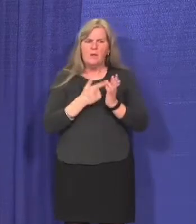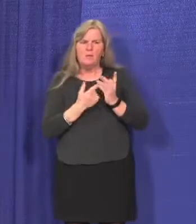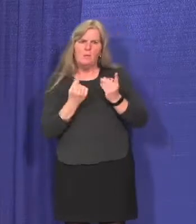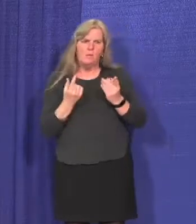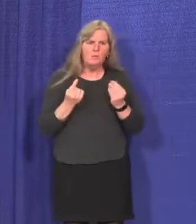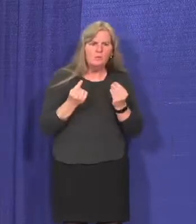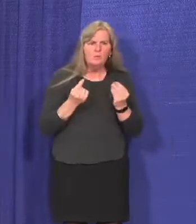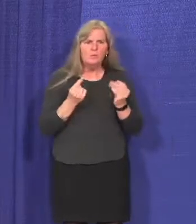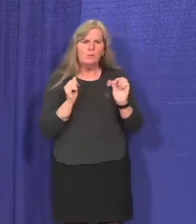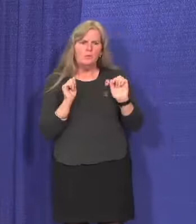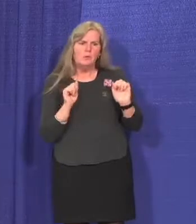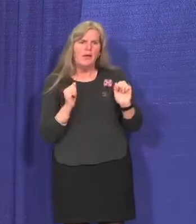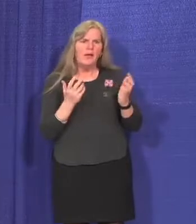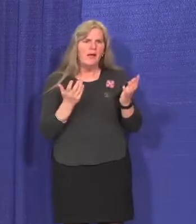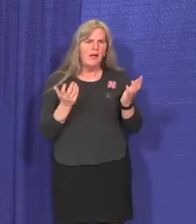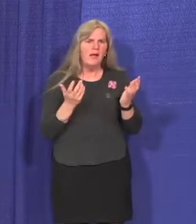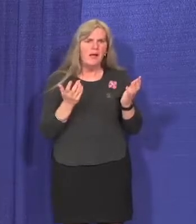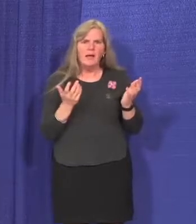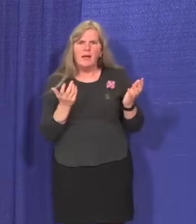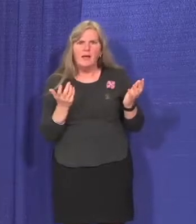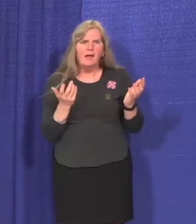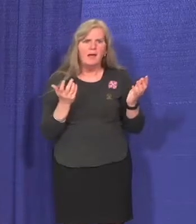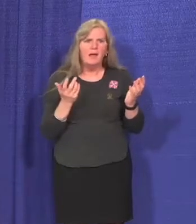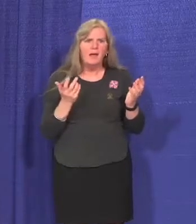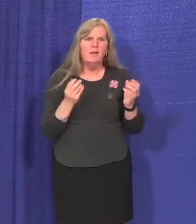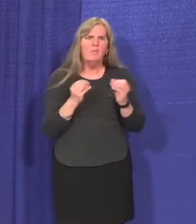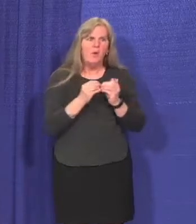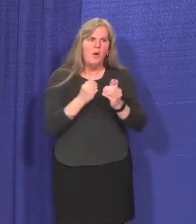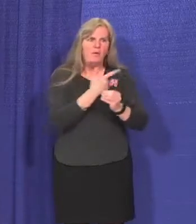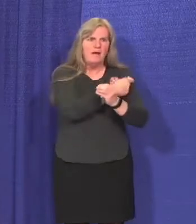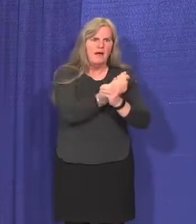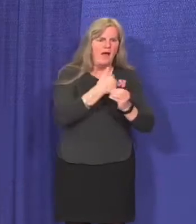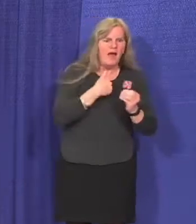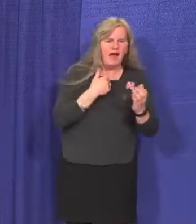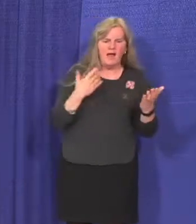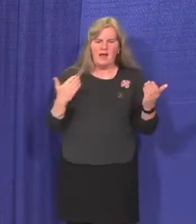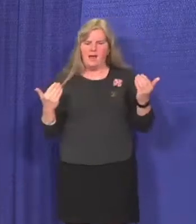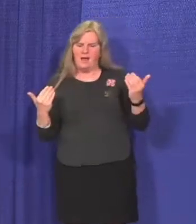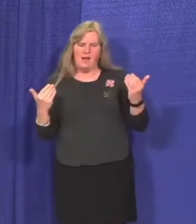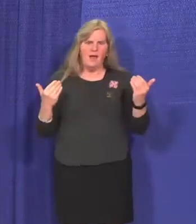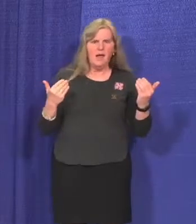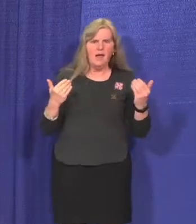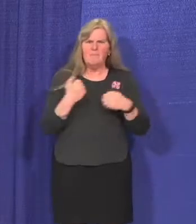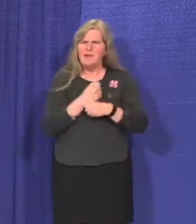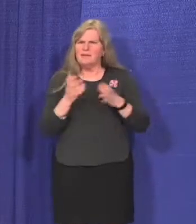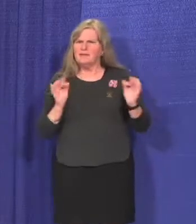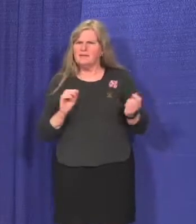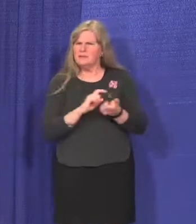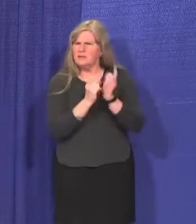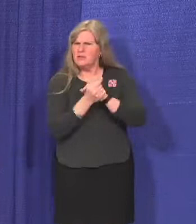In recent days Doctor Hanley and I have been in conversations about the COVID-19 situation